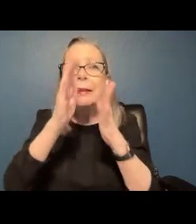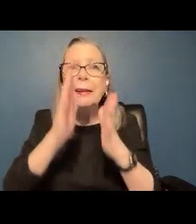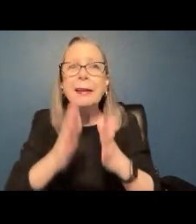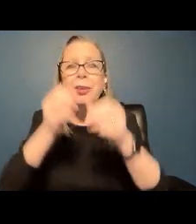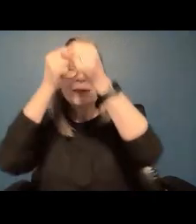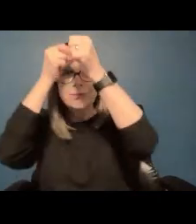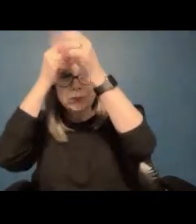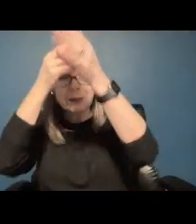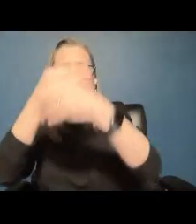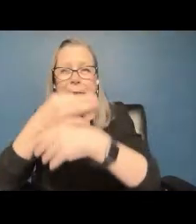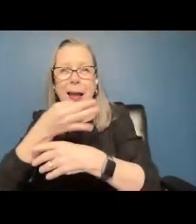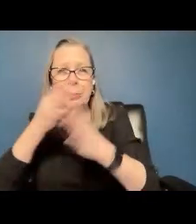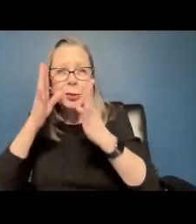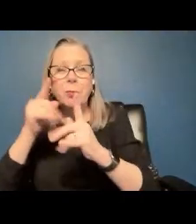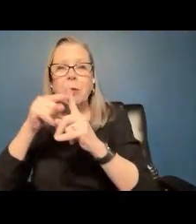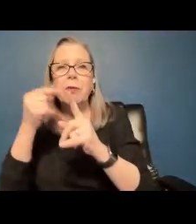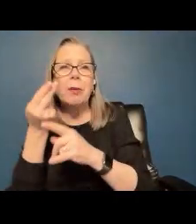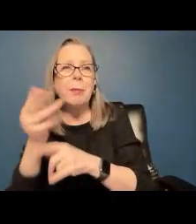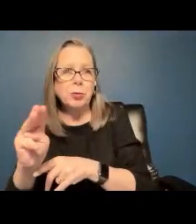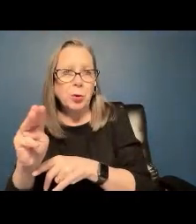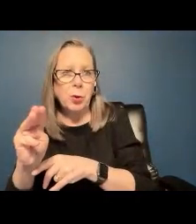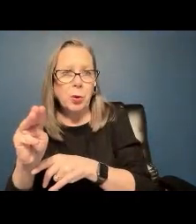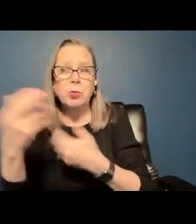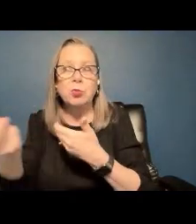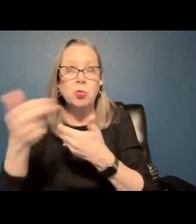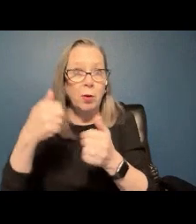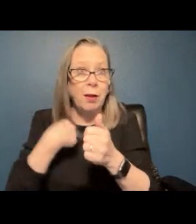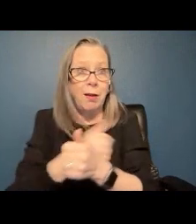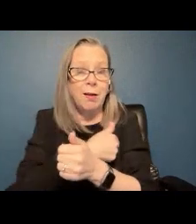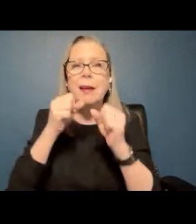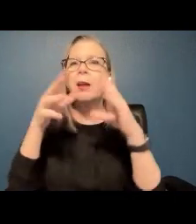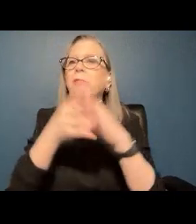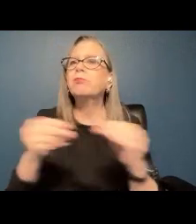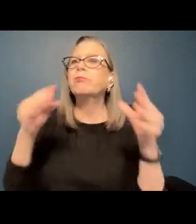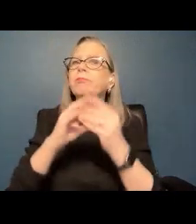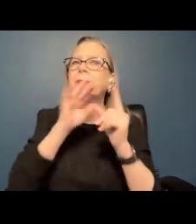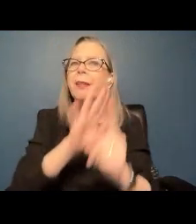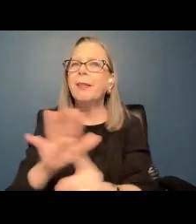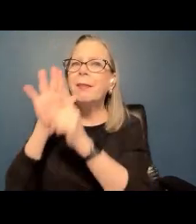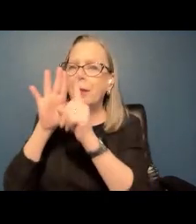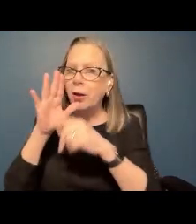Mexico who can shed light on their own experience getting started with direct care workforce data systems.